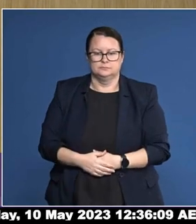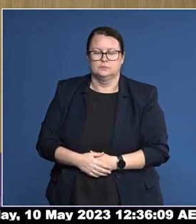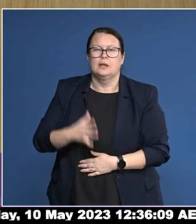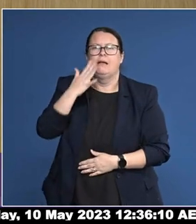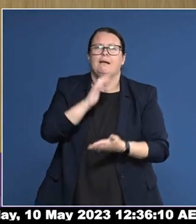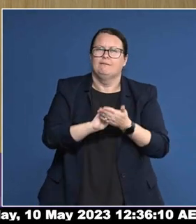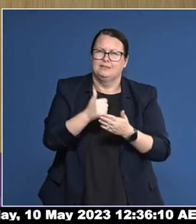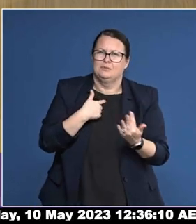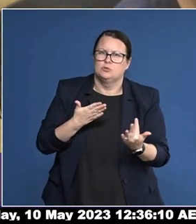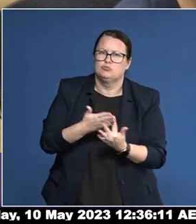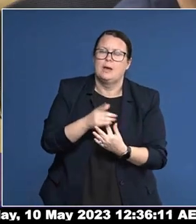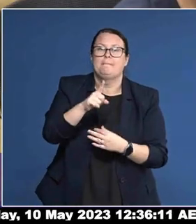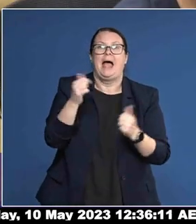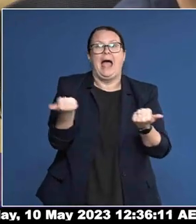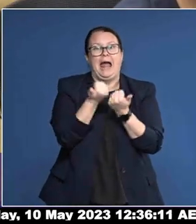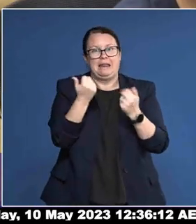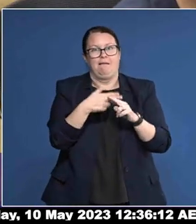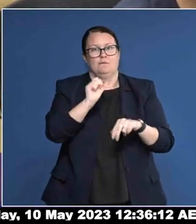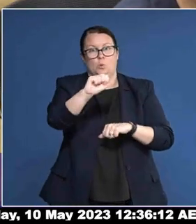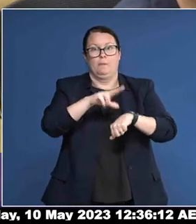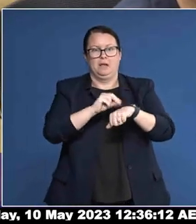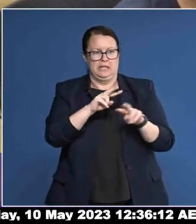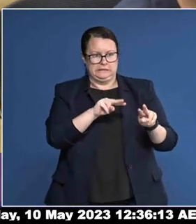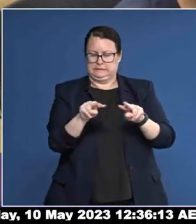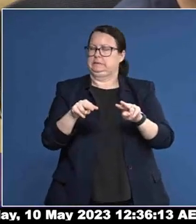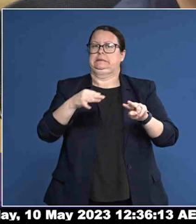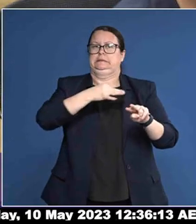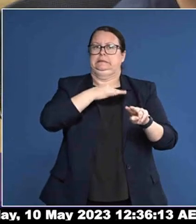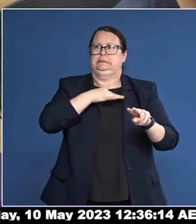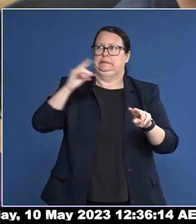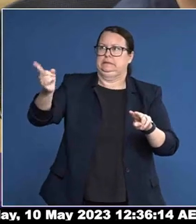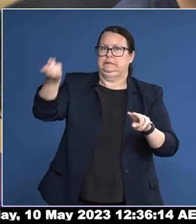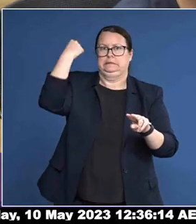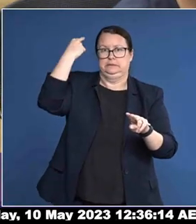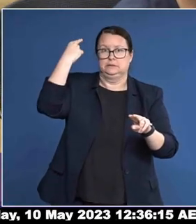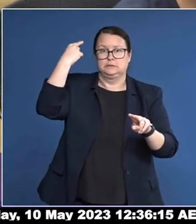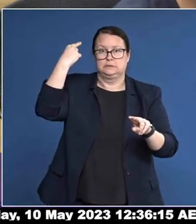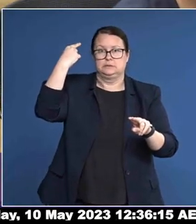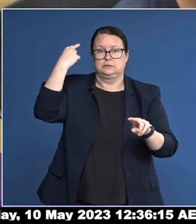but there was enough there for the police on that occasion to say the children need to be